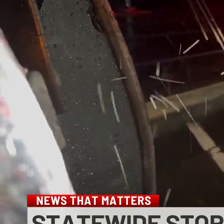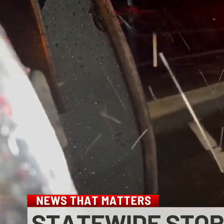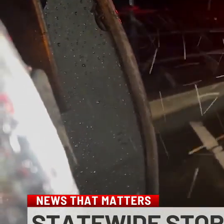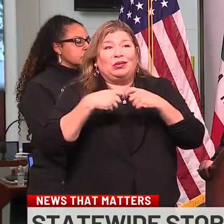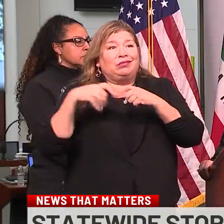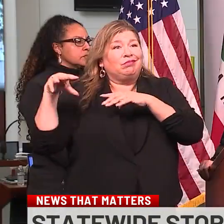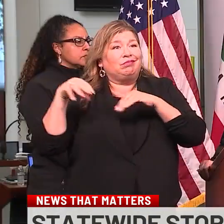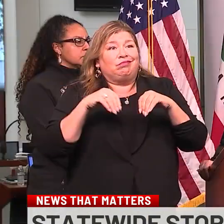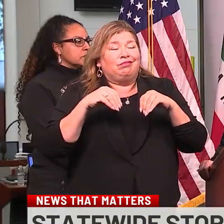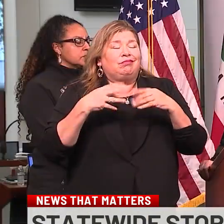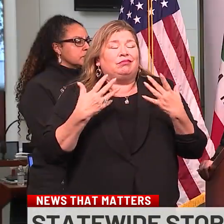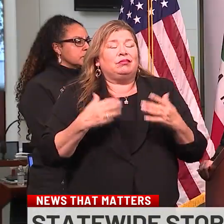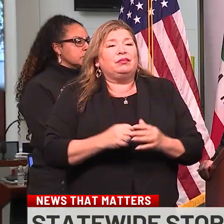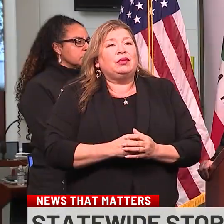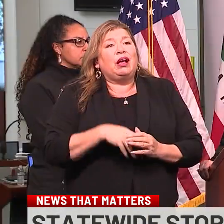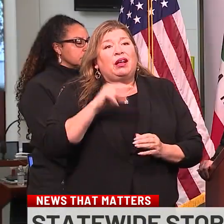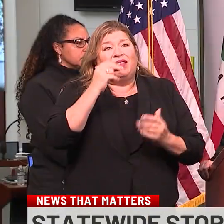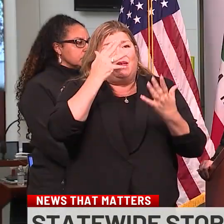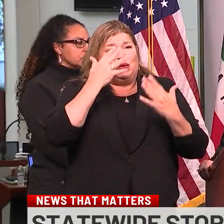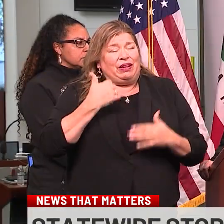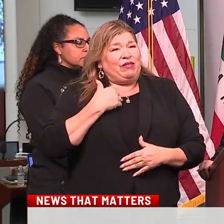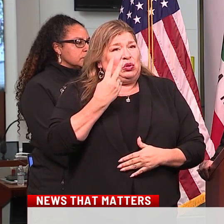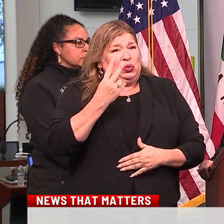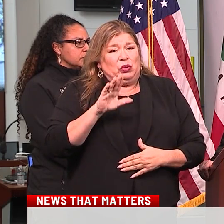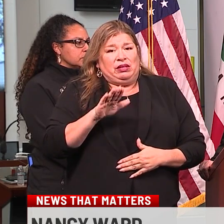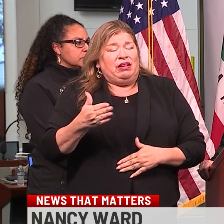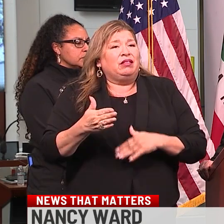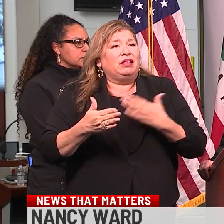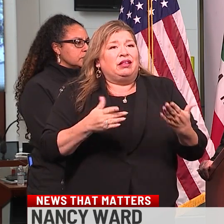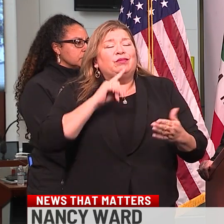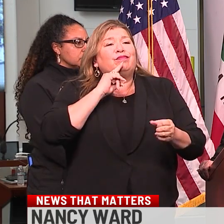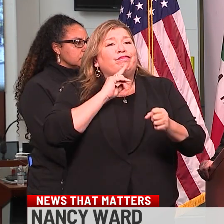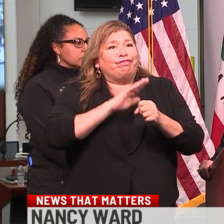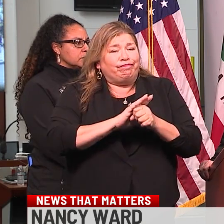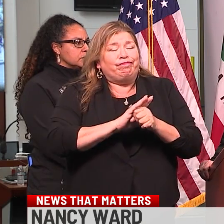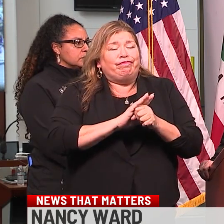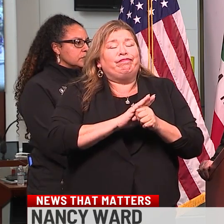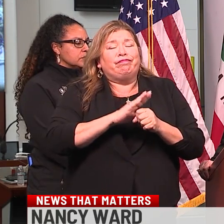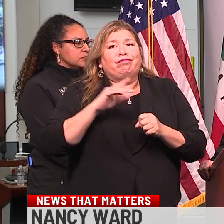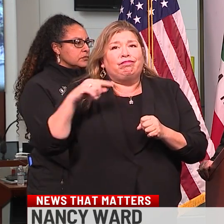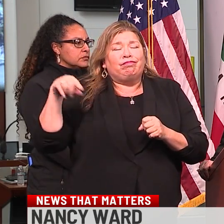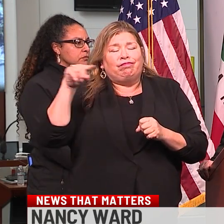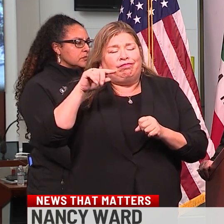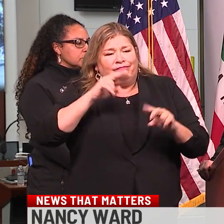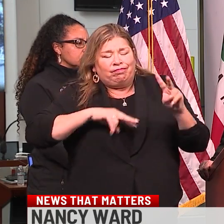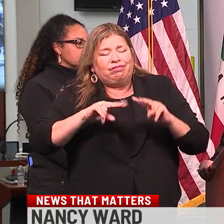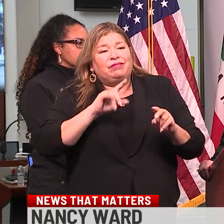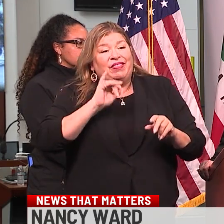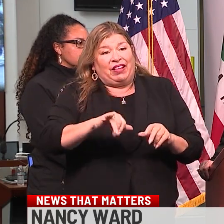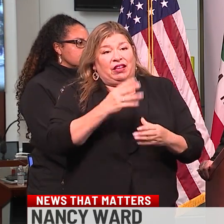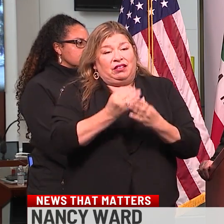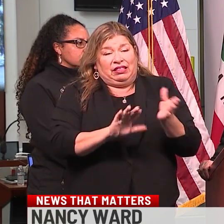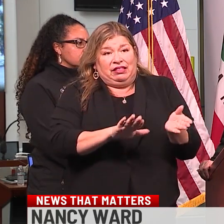HAPPENED. YET TO COME? APPROXIMATELY 54,000. PLUS, PEOPLE WITHOUT POWER.